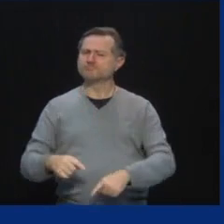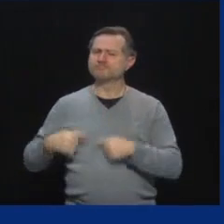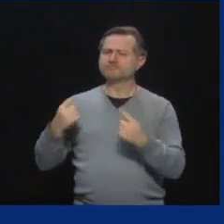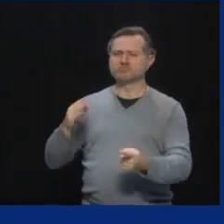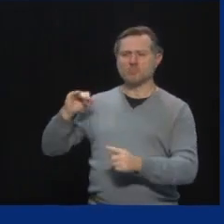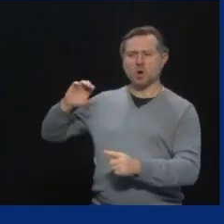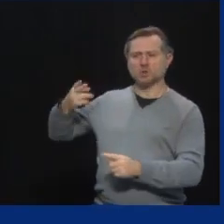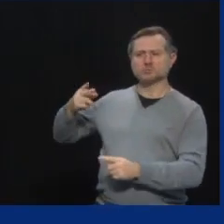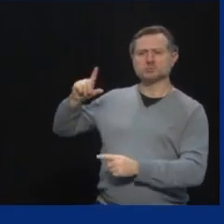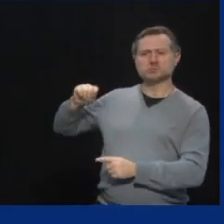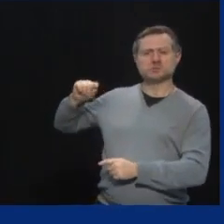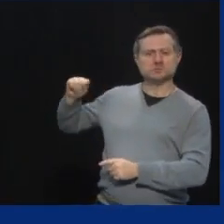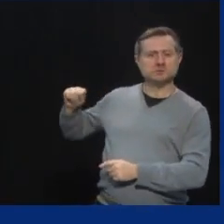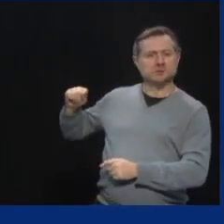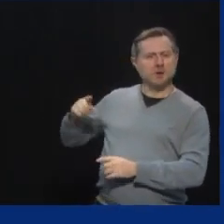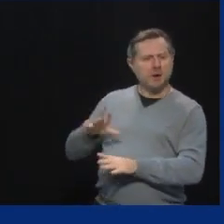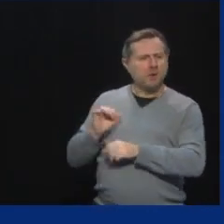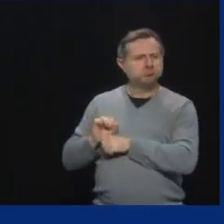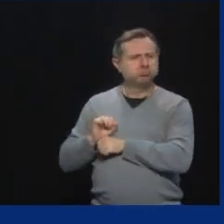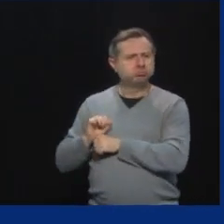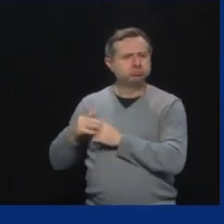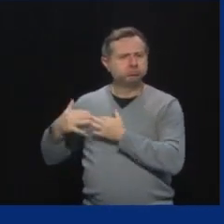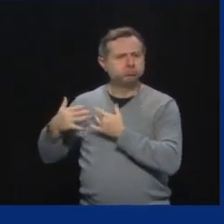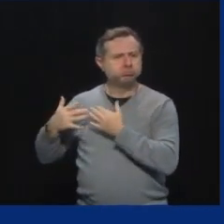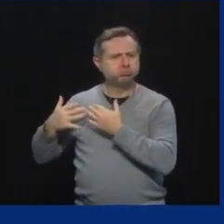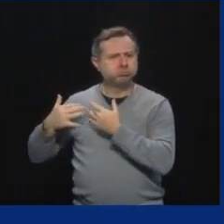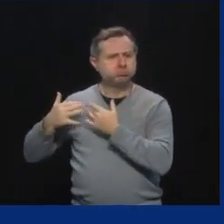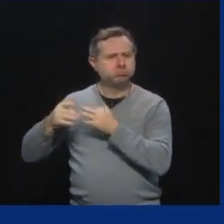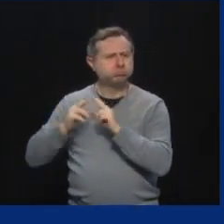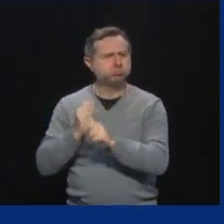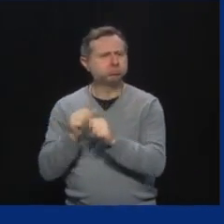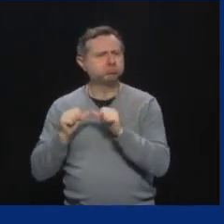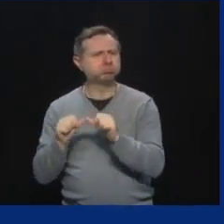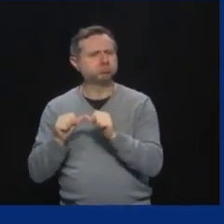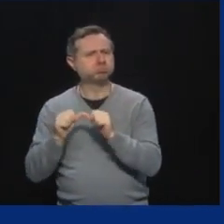work and I continue to honor that and respect that and I believe that this is